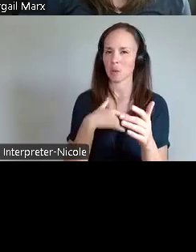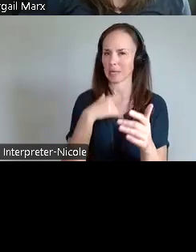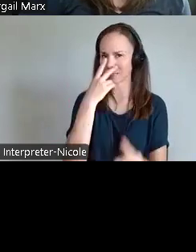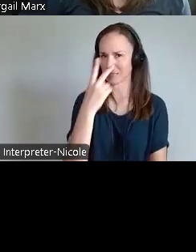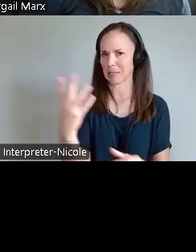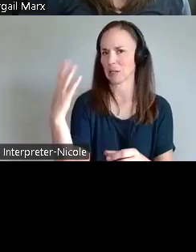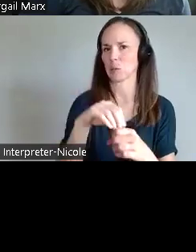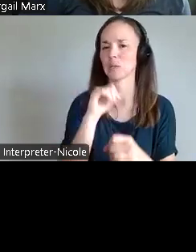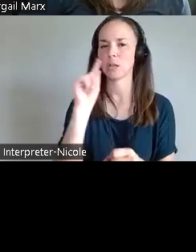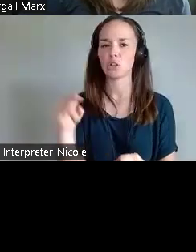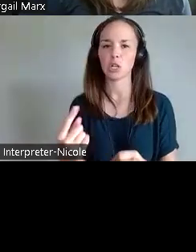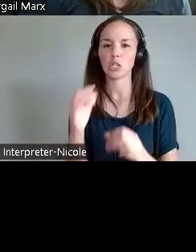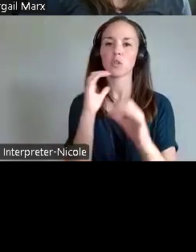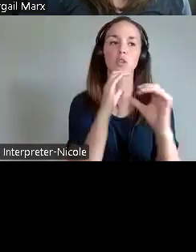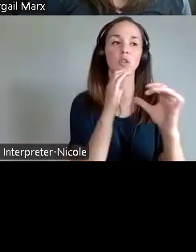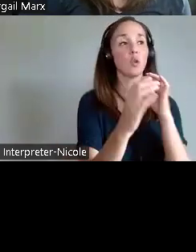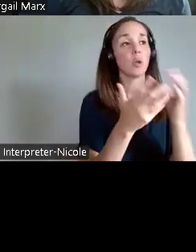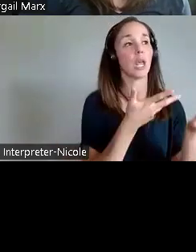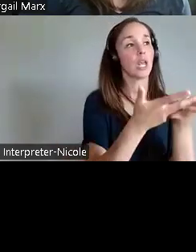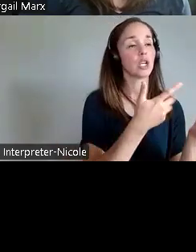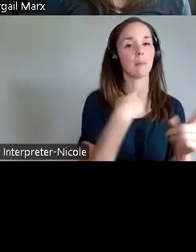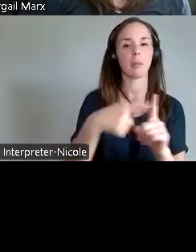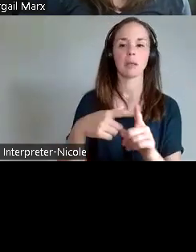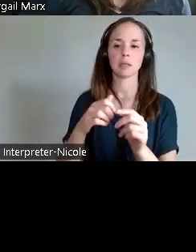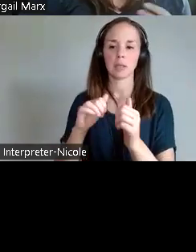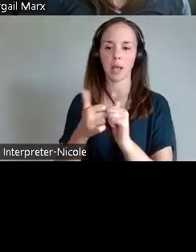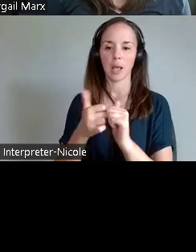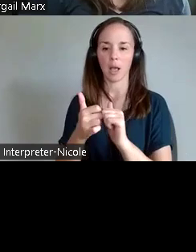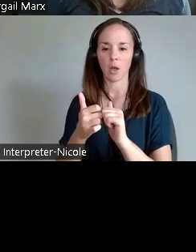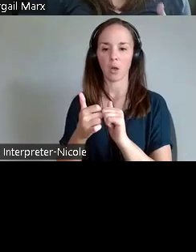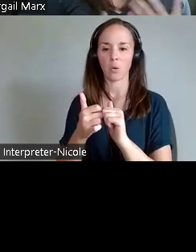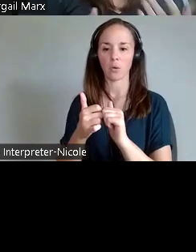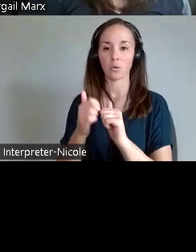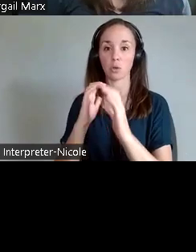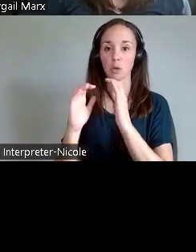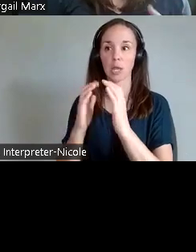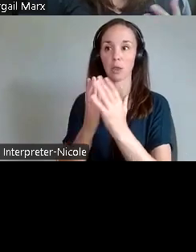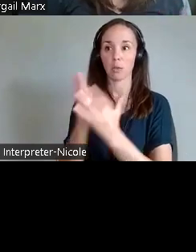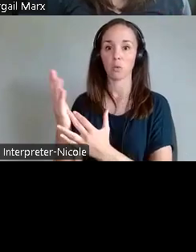not just communicative functions but also ways to communicate through social media or other